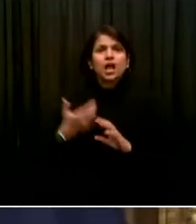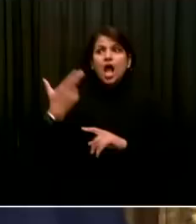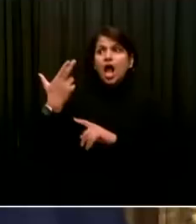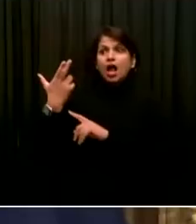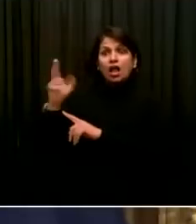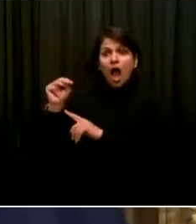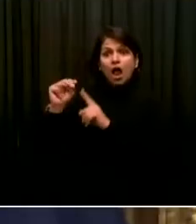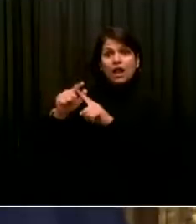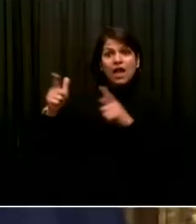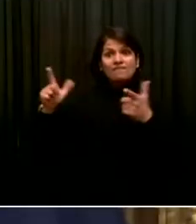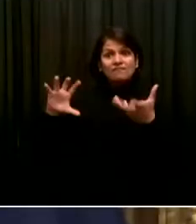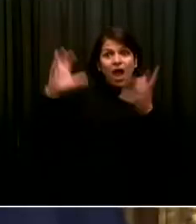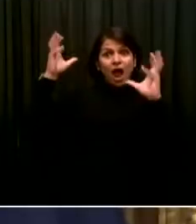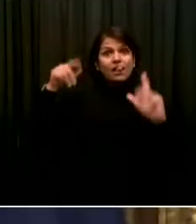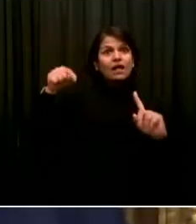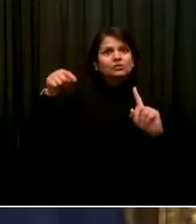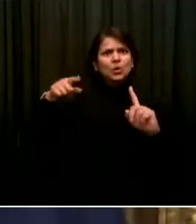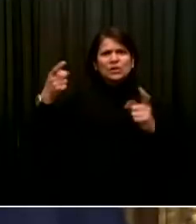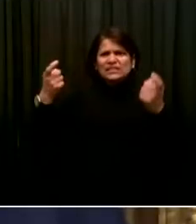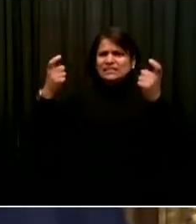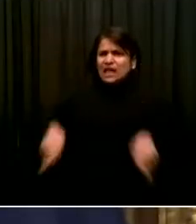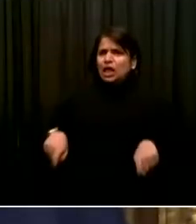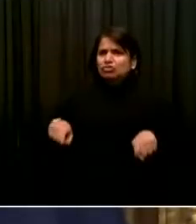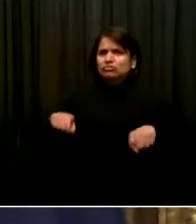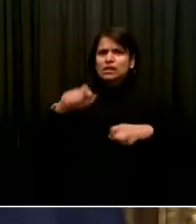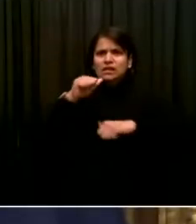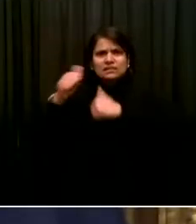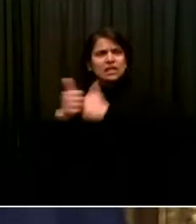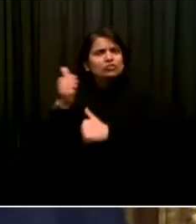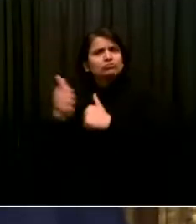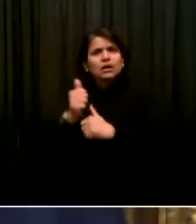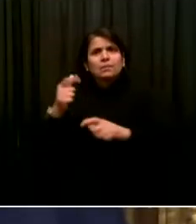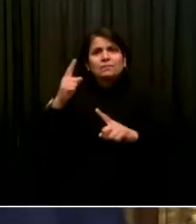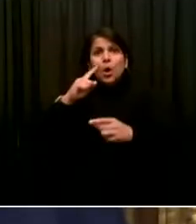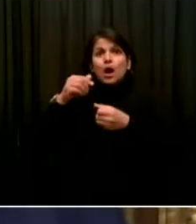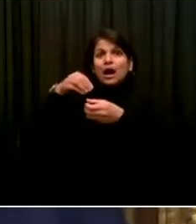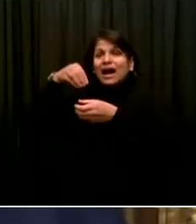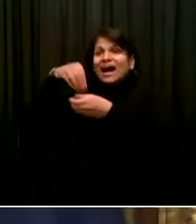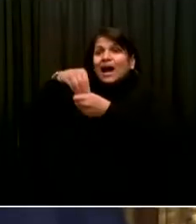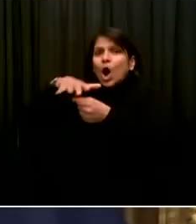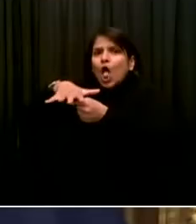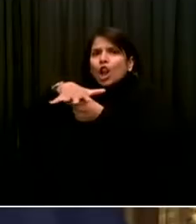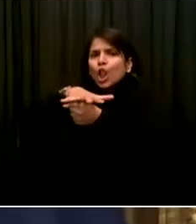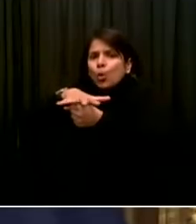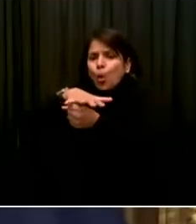ISUSE. IT IS A SOCIAL ISSUE. A COMMUNITY ISSUE. WE LLWI B E